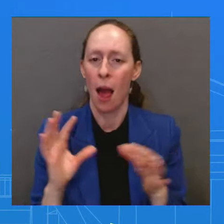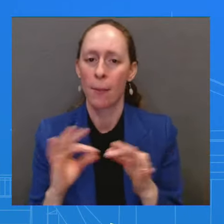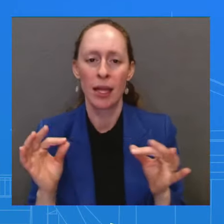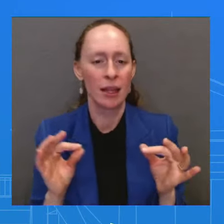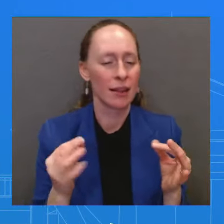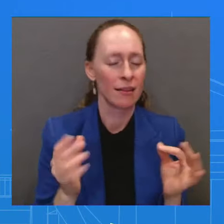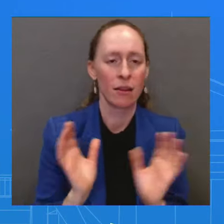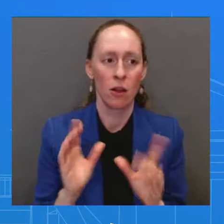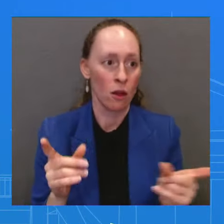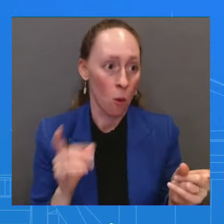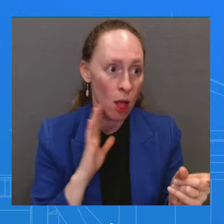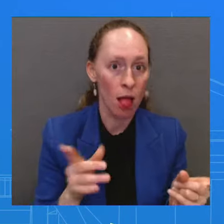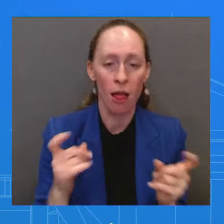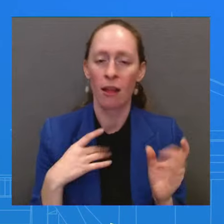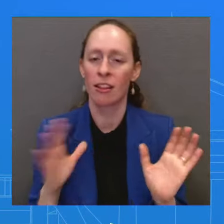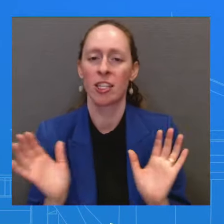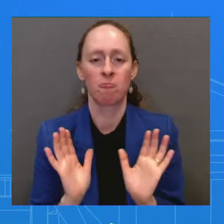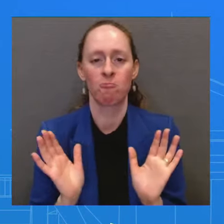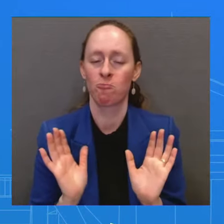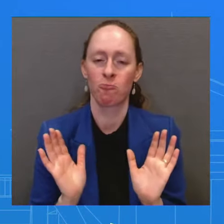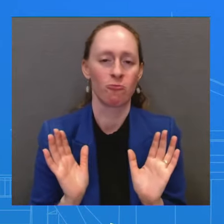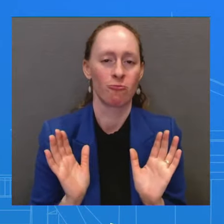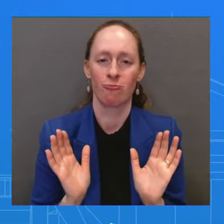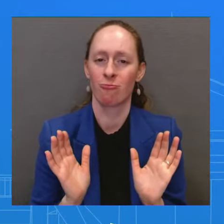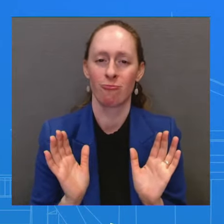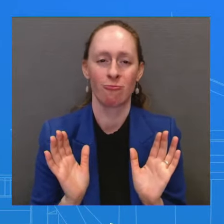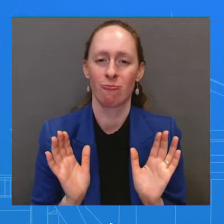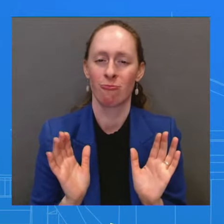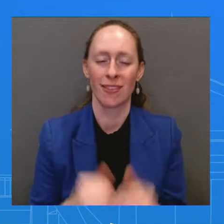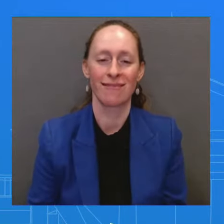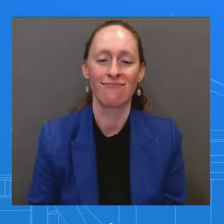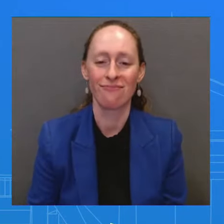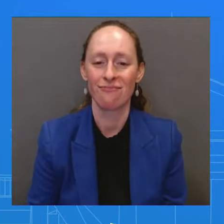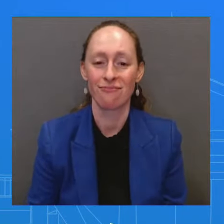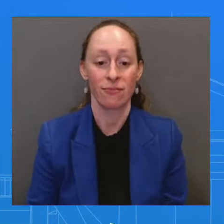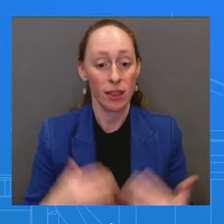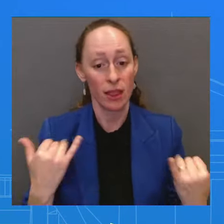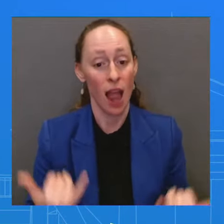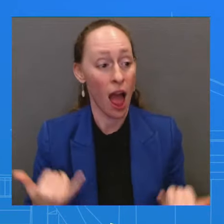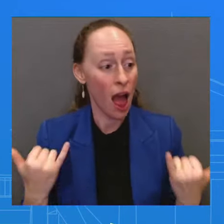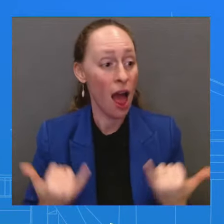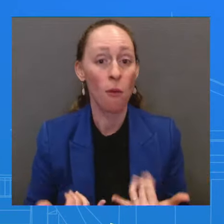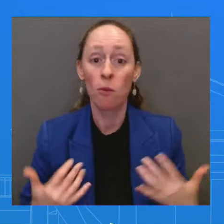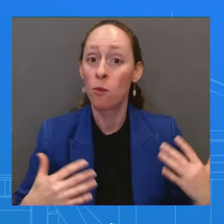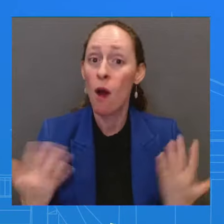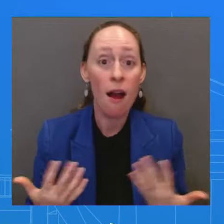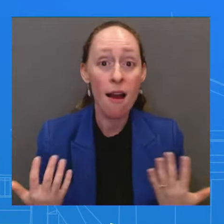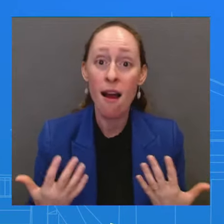in the House -- they have the majority, right? This is -- this is for them to figure out. This is for them to figure out